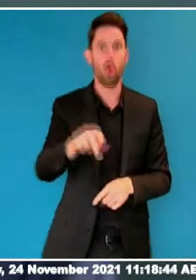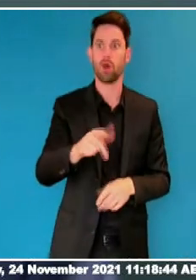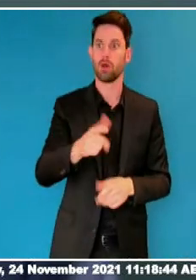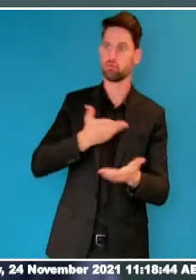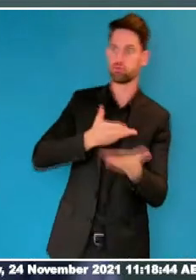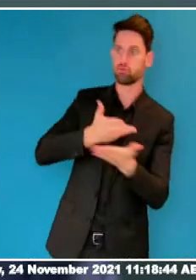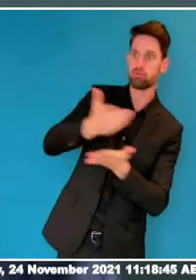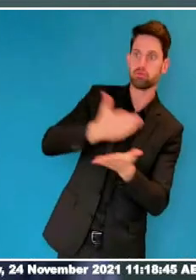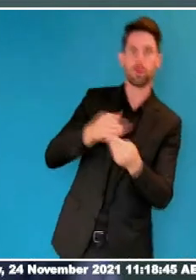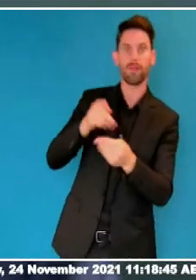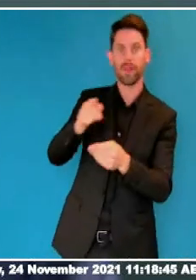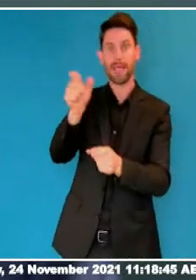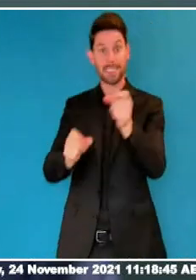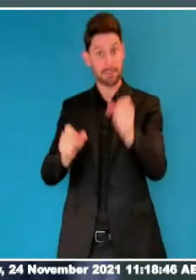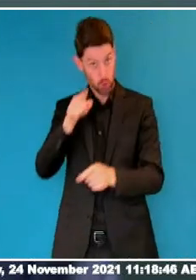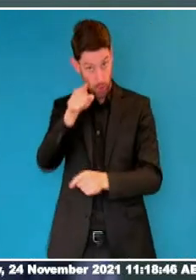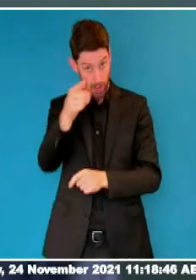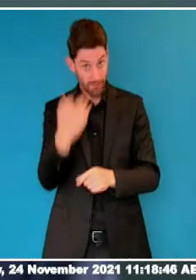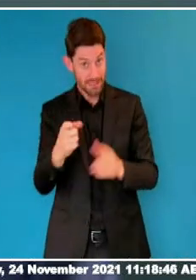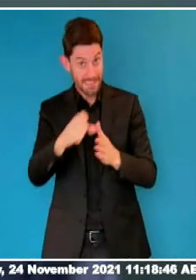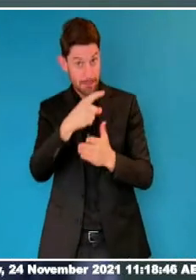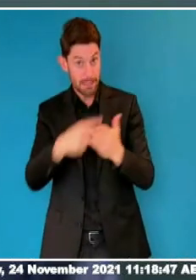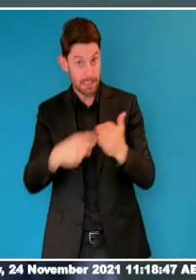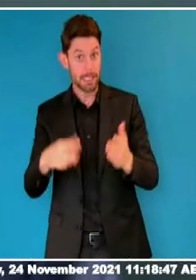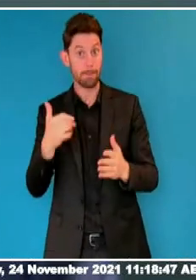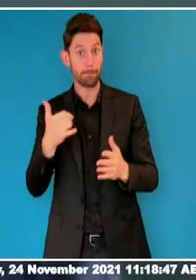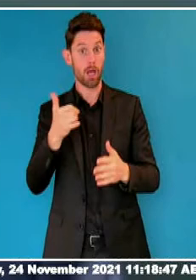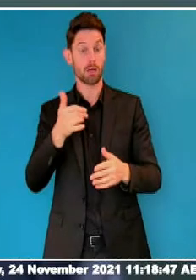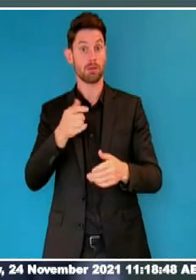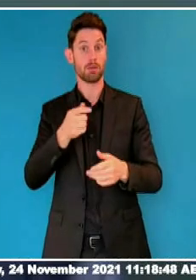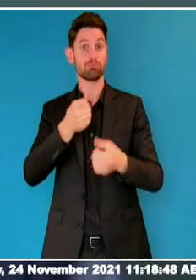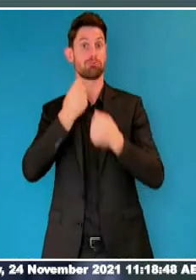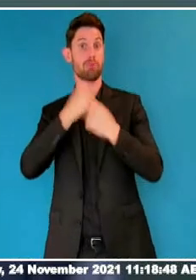Do you have a disability that would prevent or limit or restrict you in doing some of